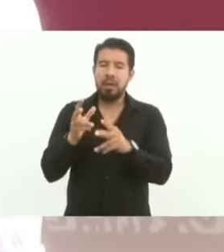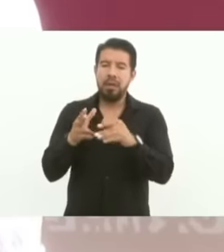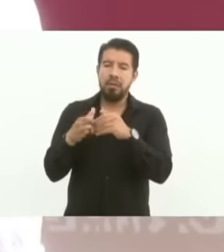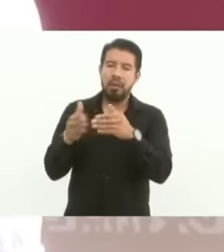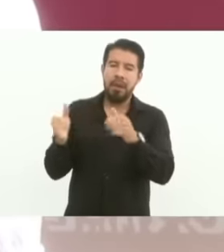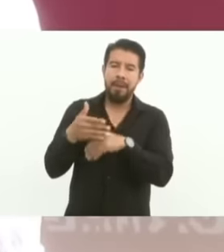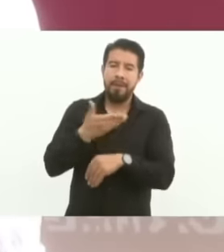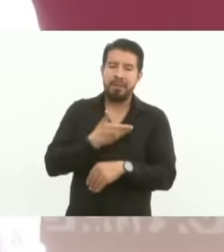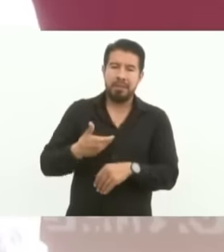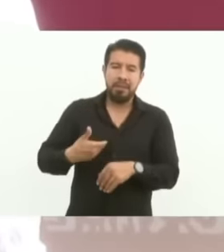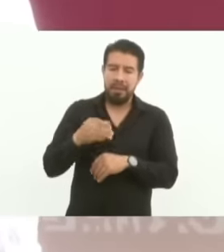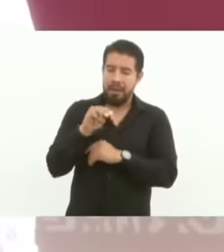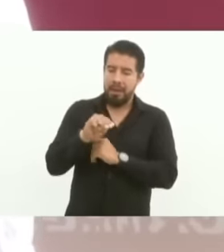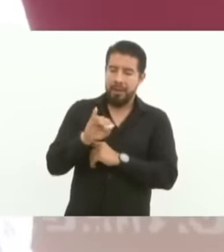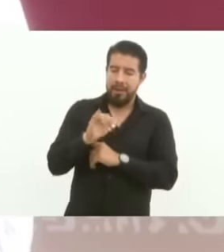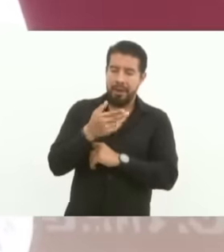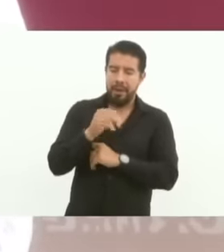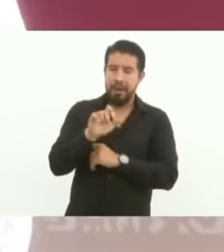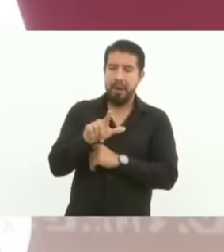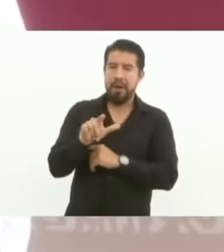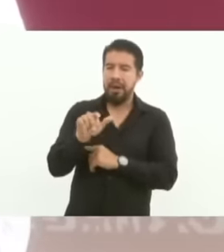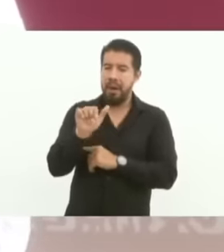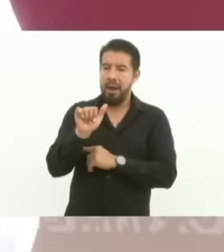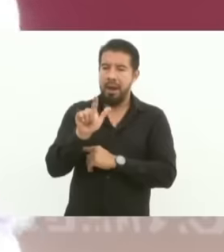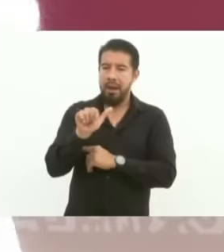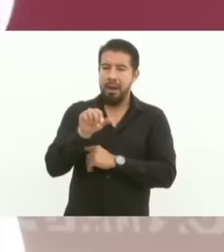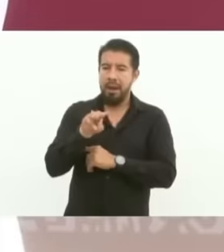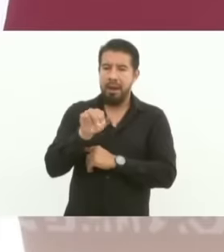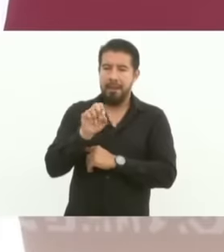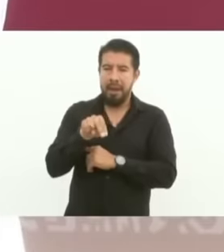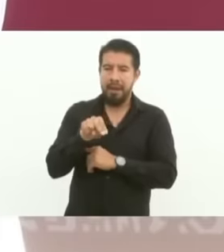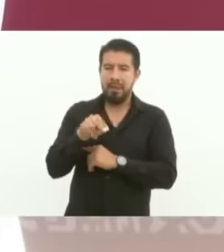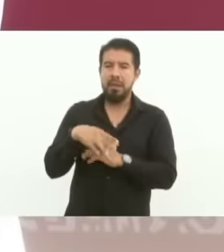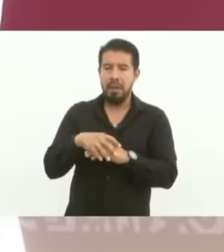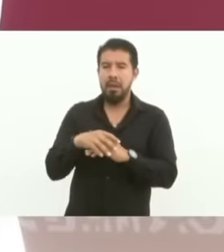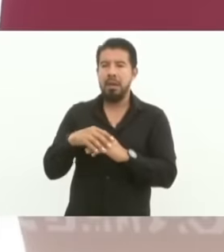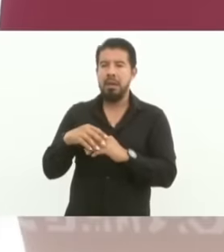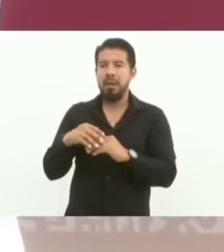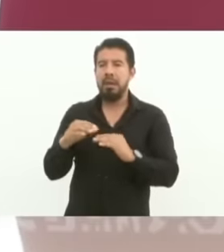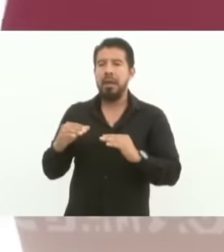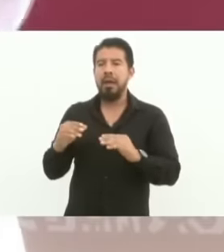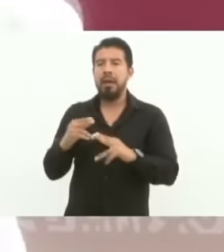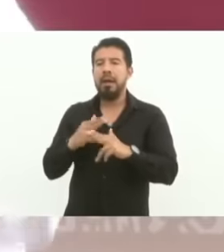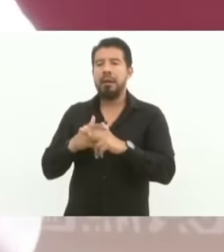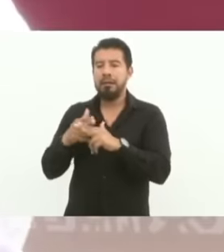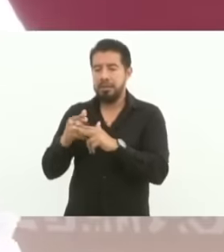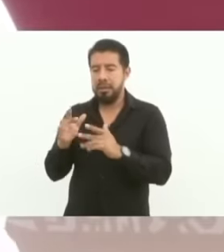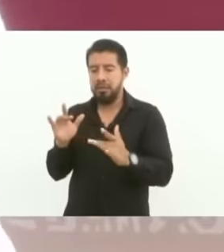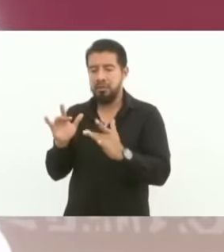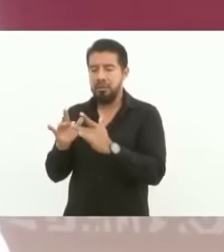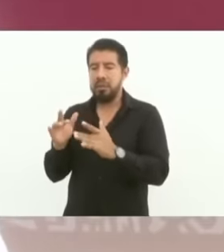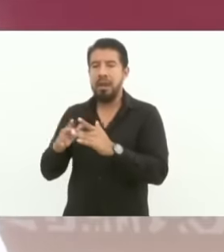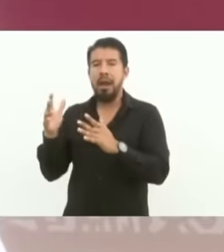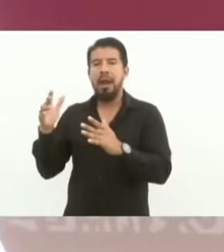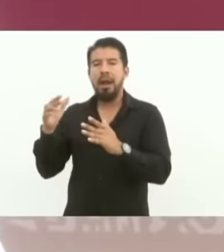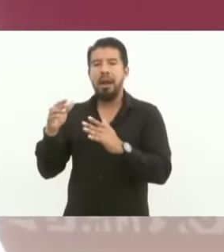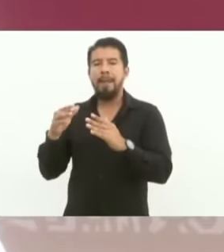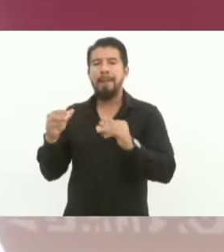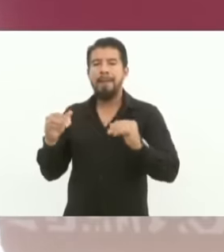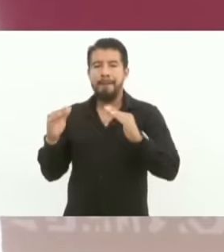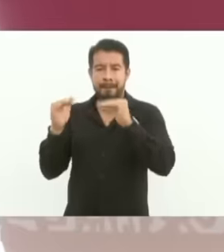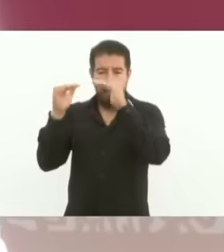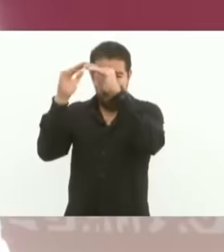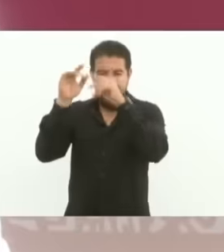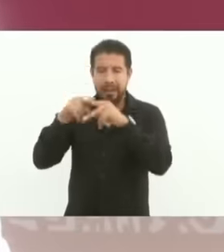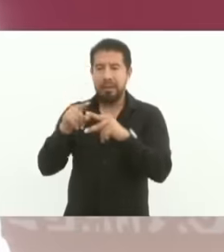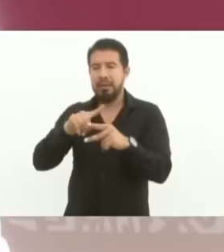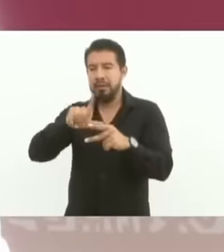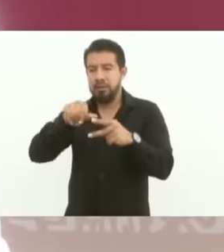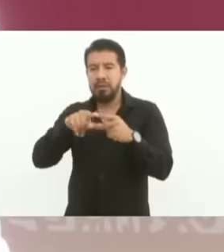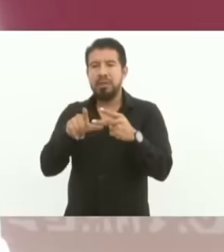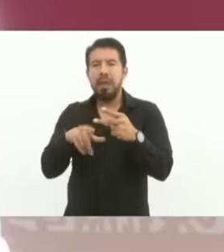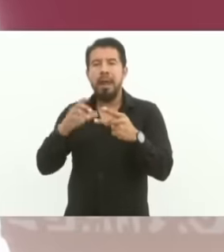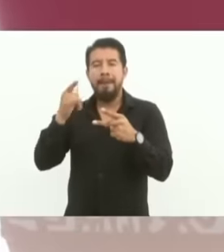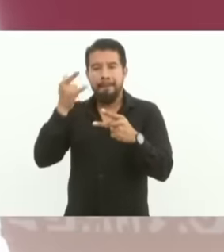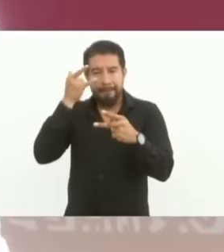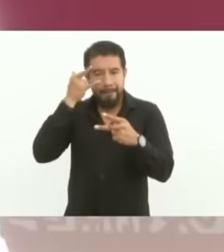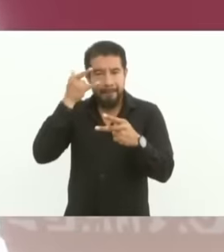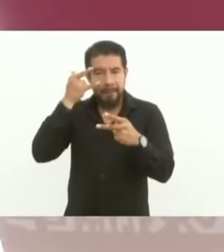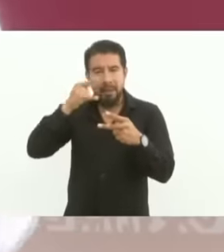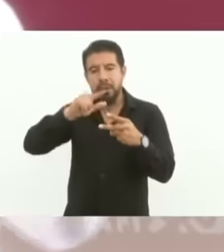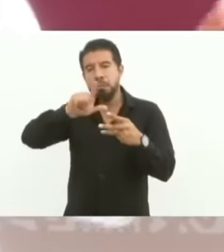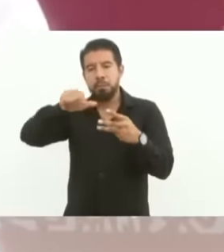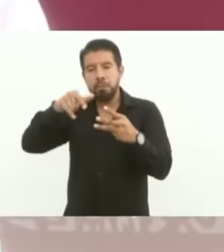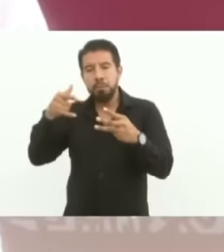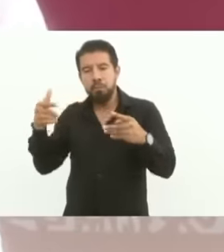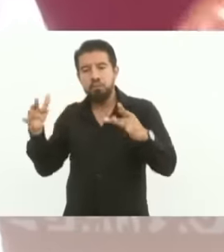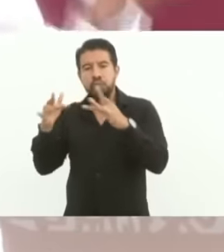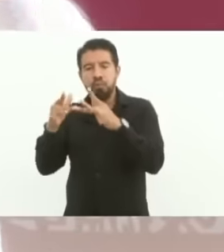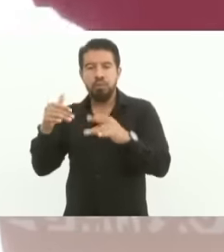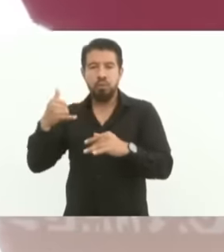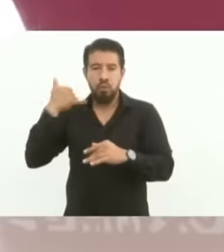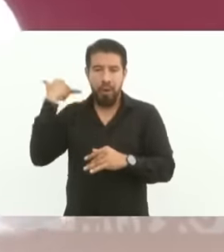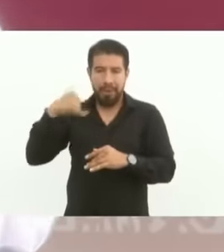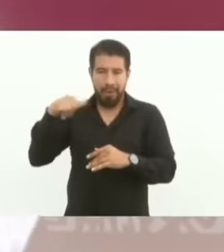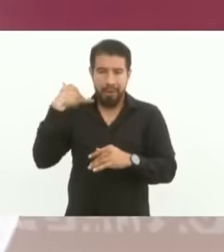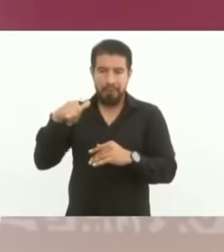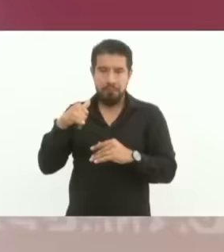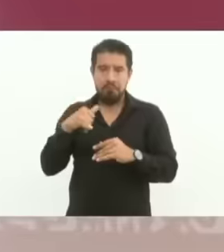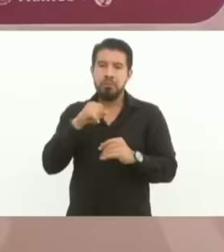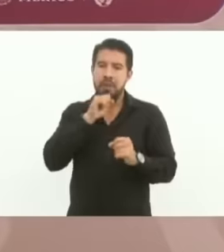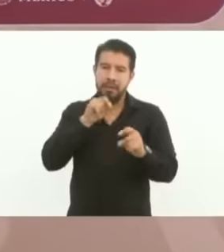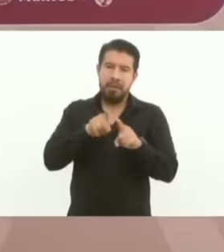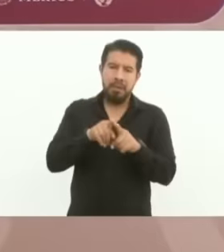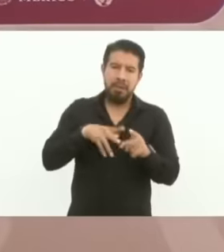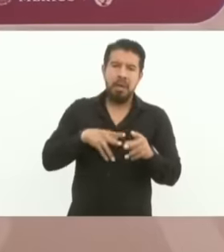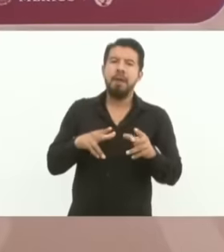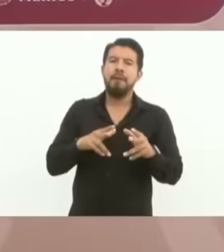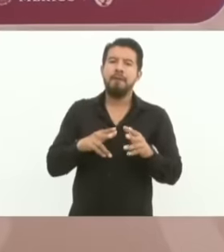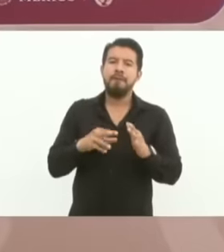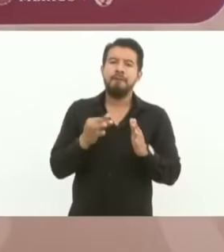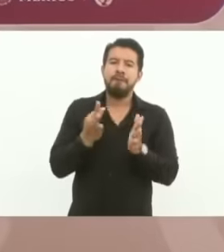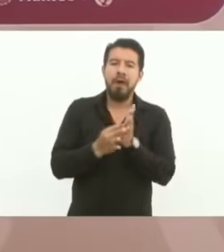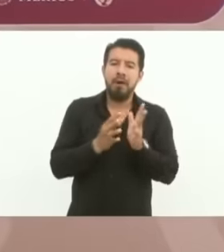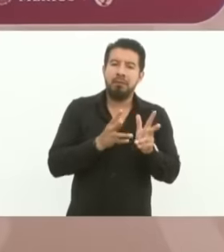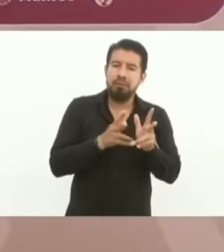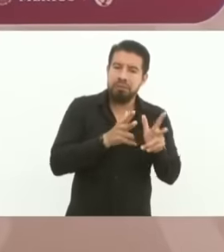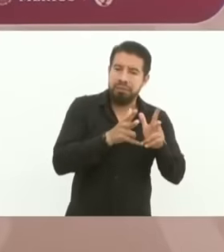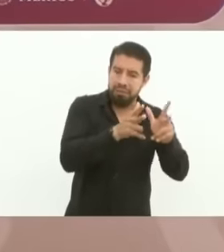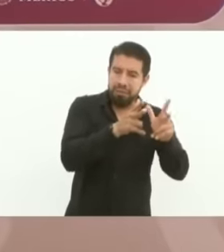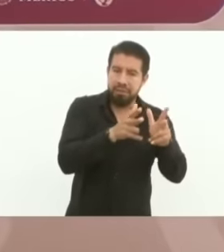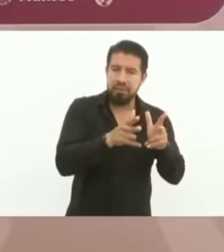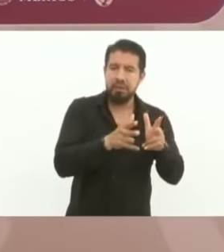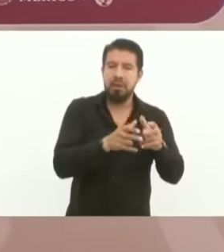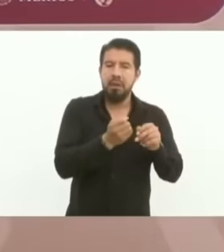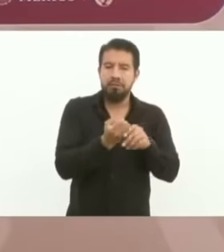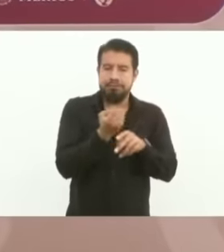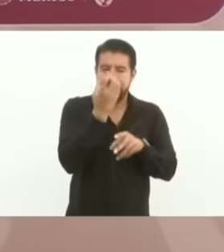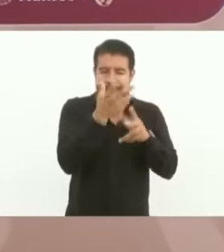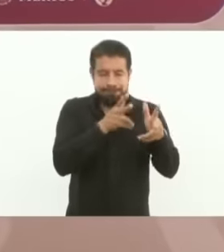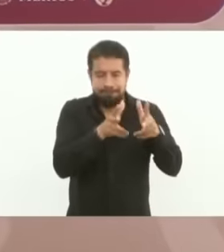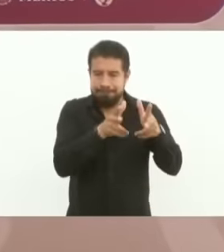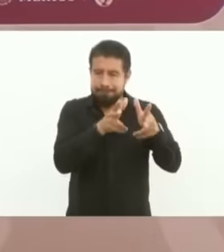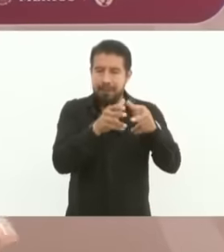who arrived in Palenque and then Campeche and up to Yucatán and After the railway in 1950, the